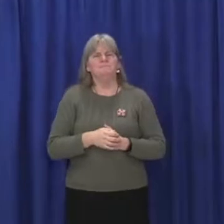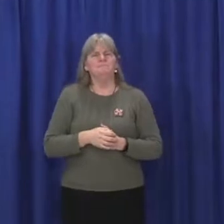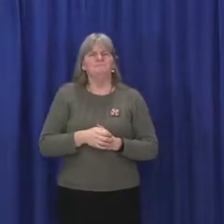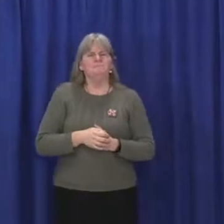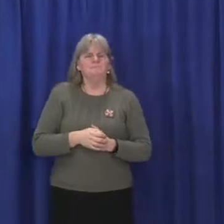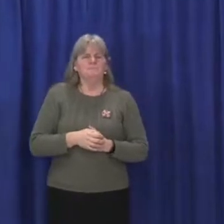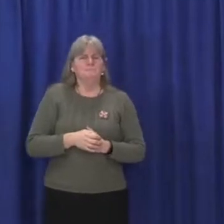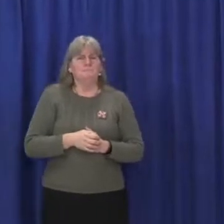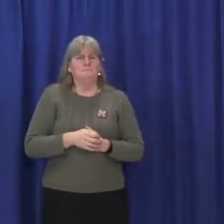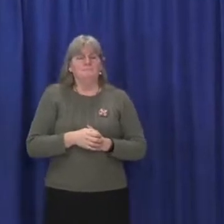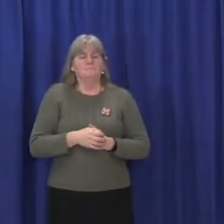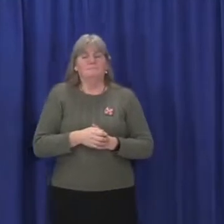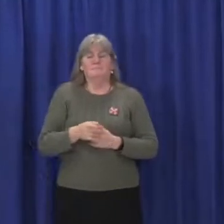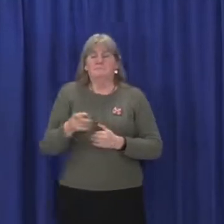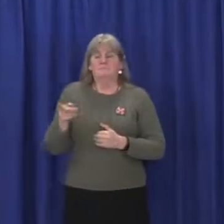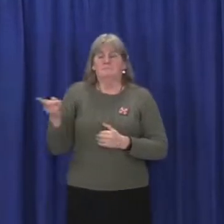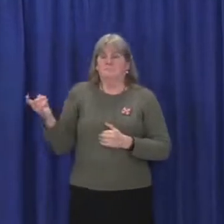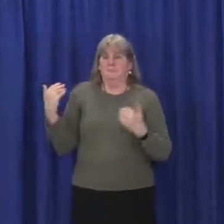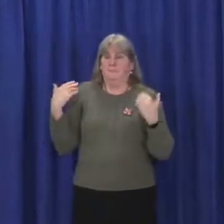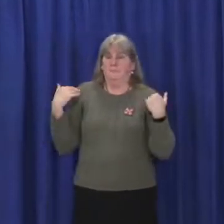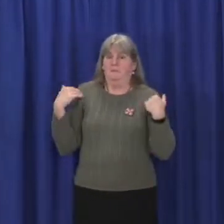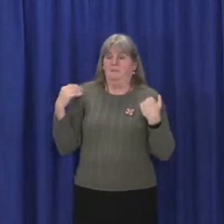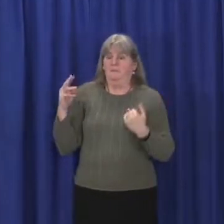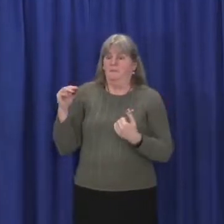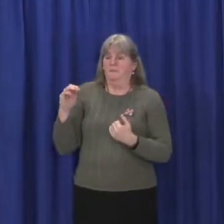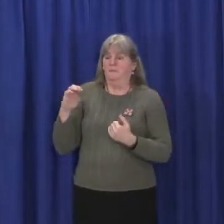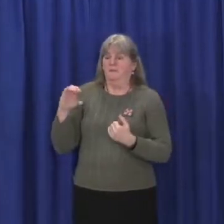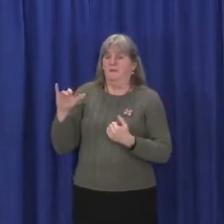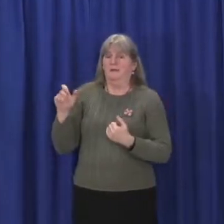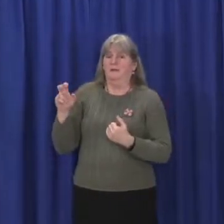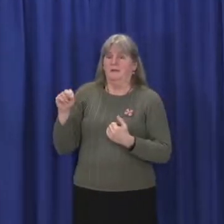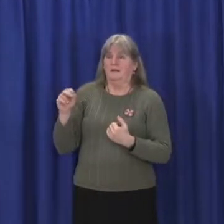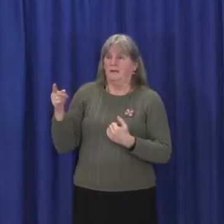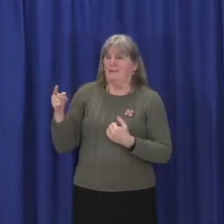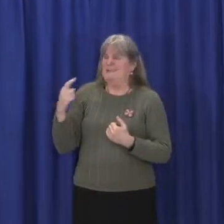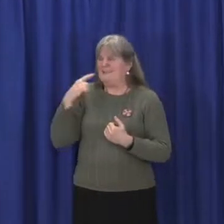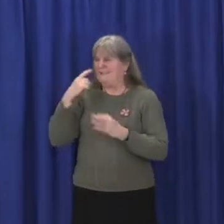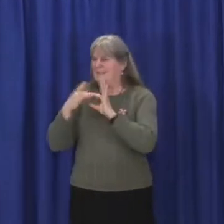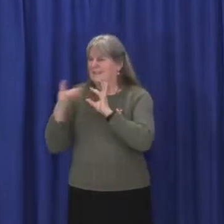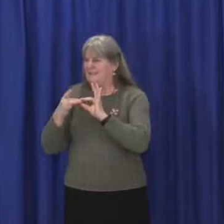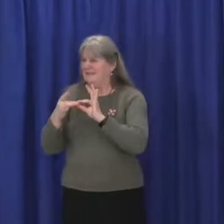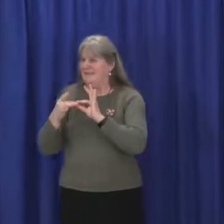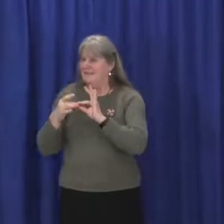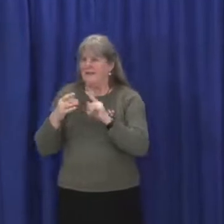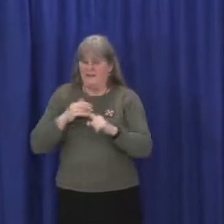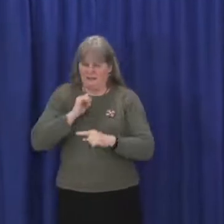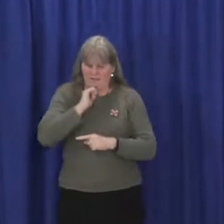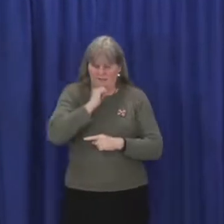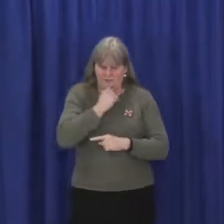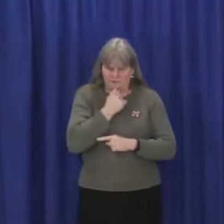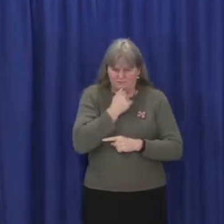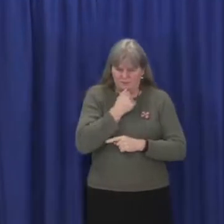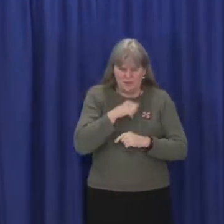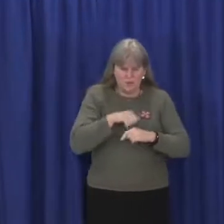As Minister McLean has shared, many of us have suffered and are still suffering losses.